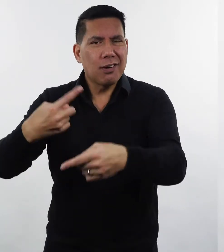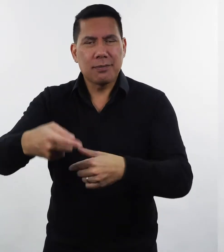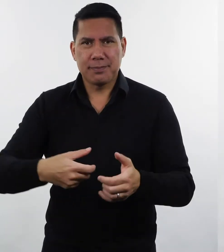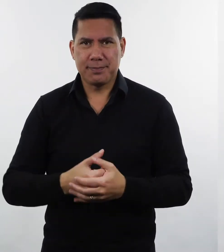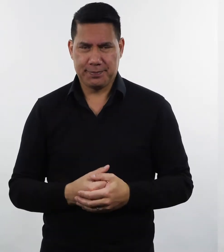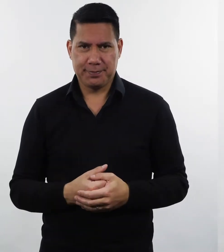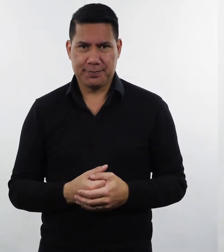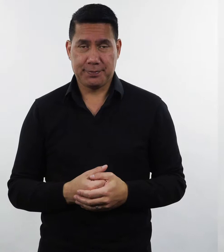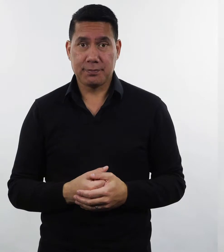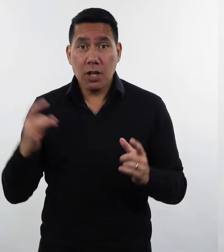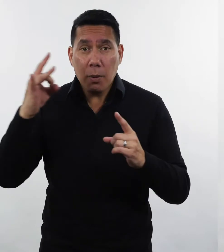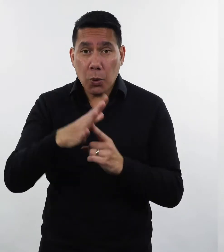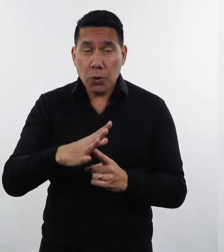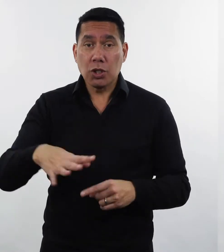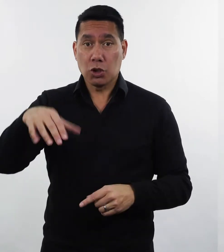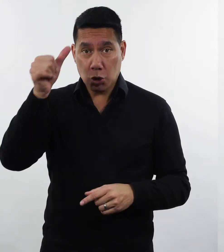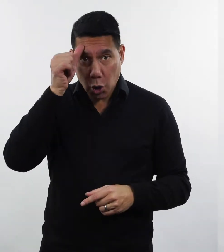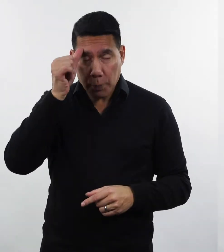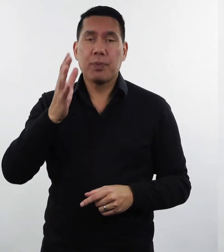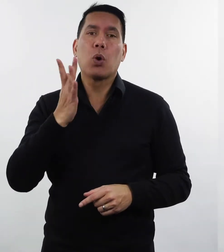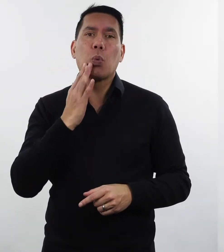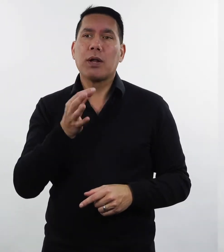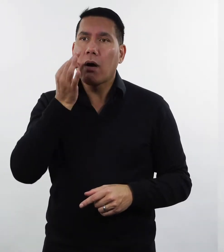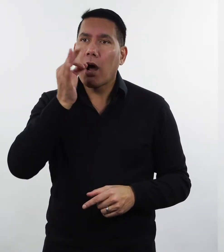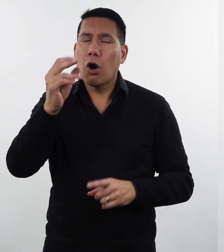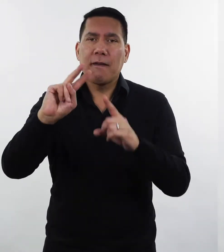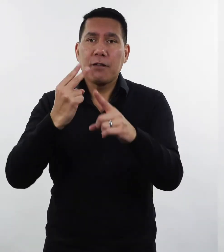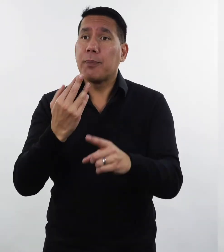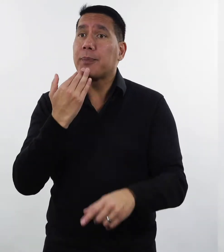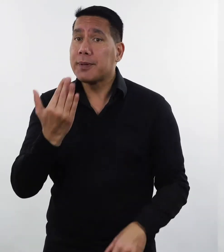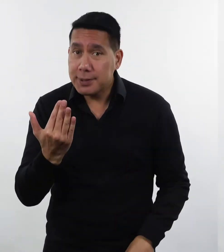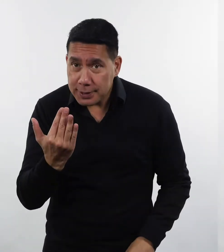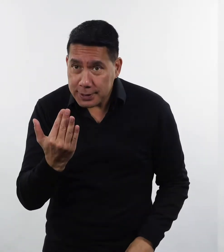their NDIA offices have 14 days to respond to this request.